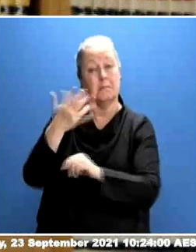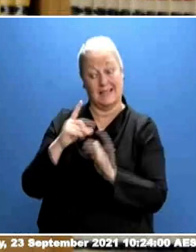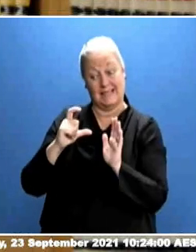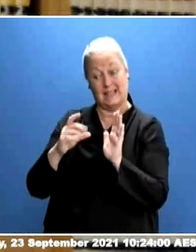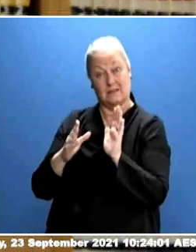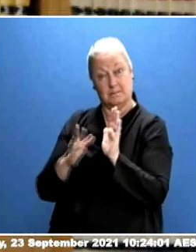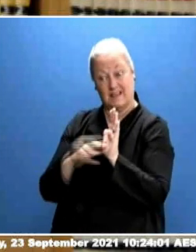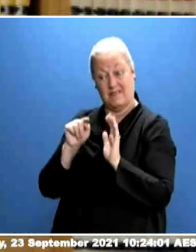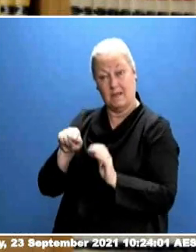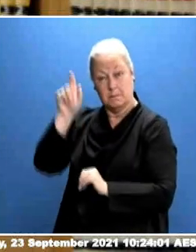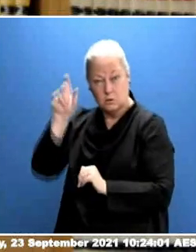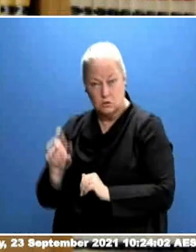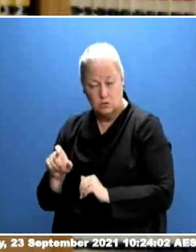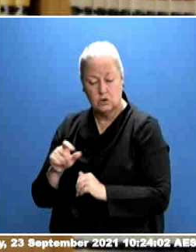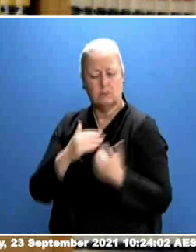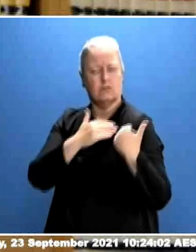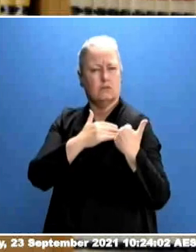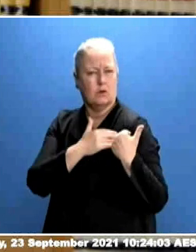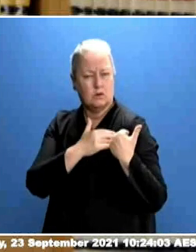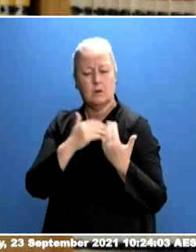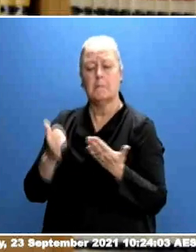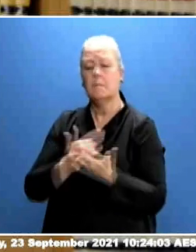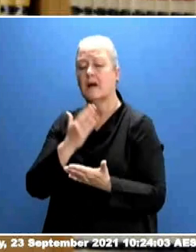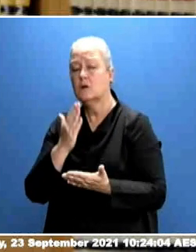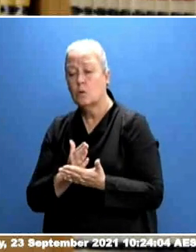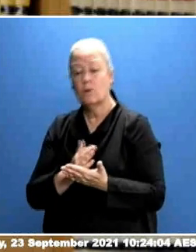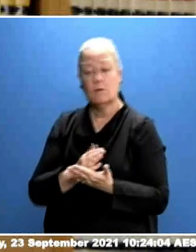for following up and ensuring that the relevant supports or services